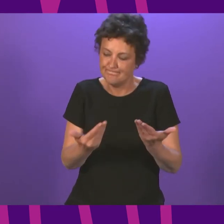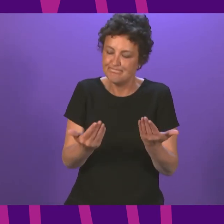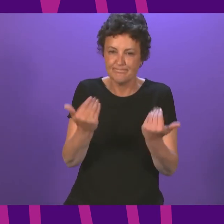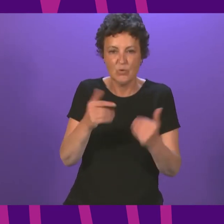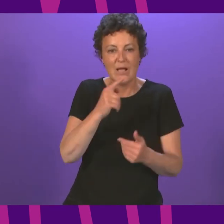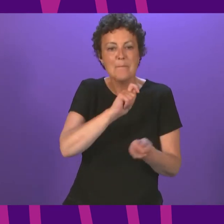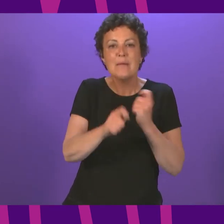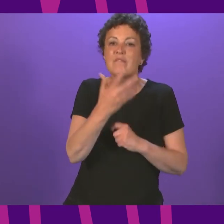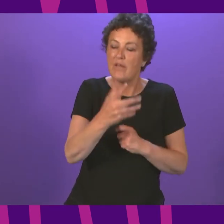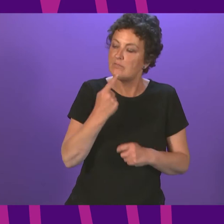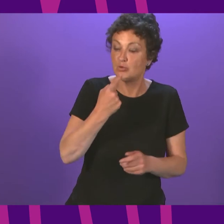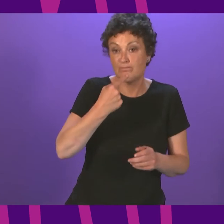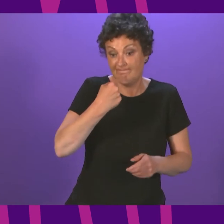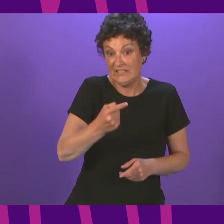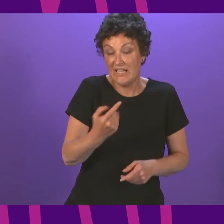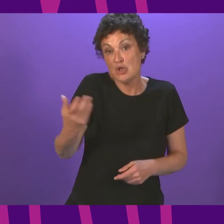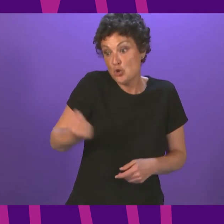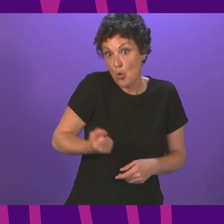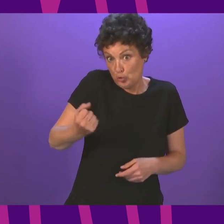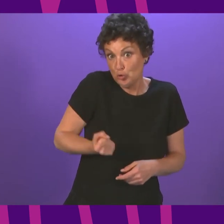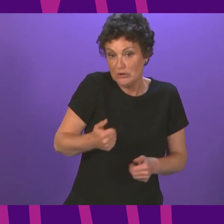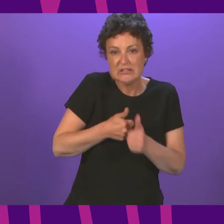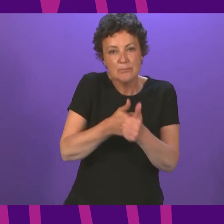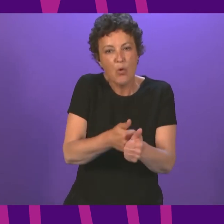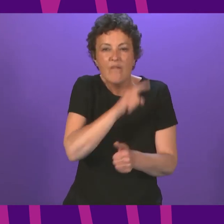on the social security support that is available to carers to cope with the additional pressures